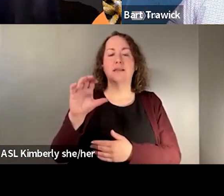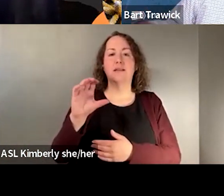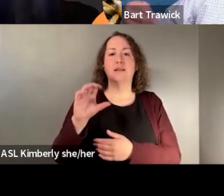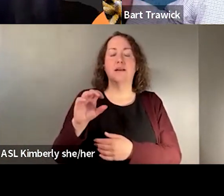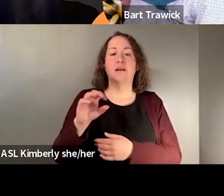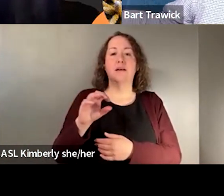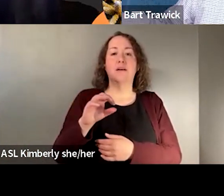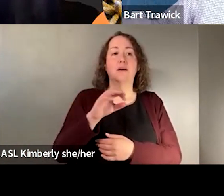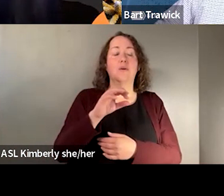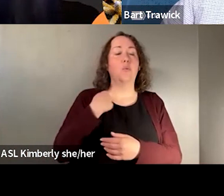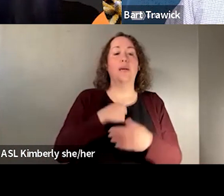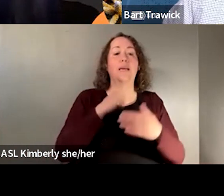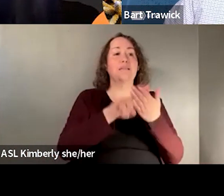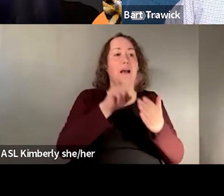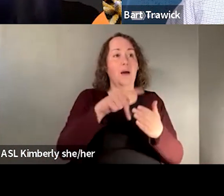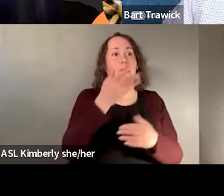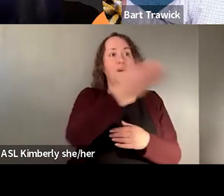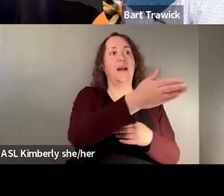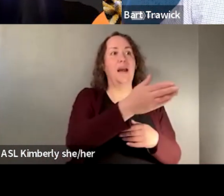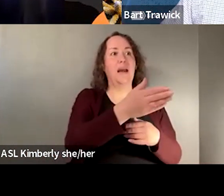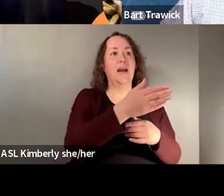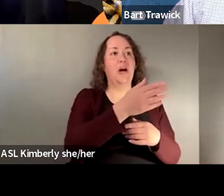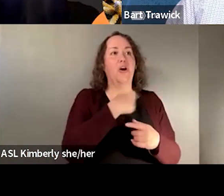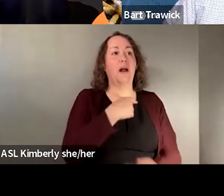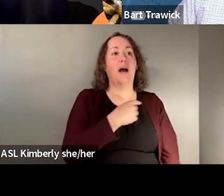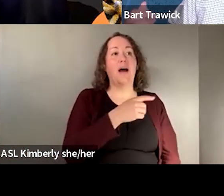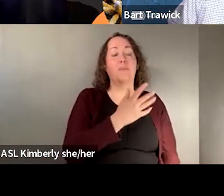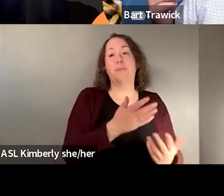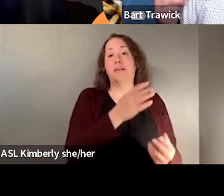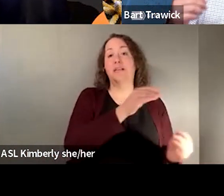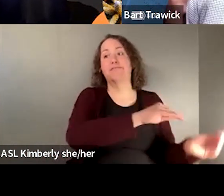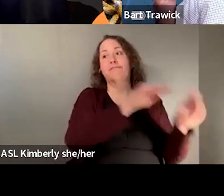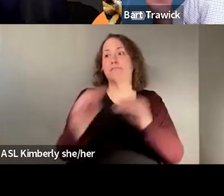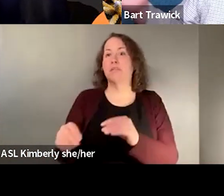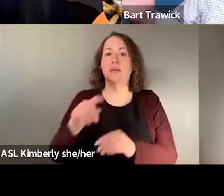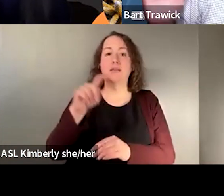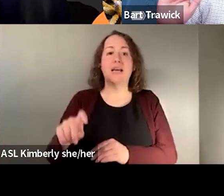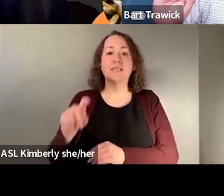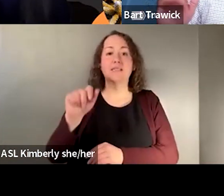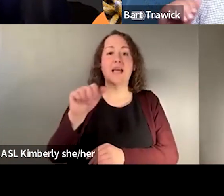and then you moved to, oh, I'll say Texas A&M, you'll -- that's a separate login --